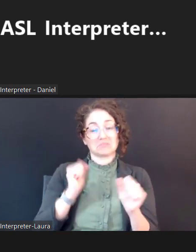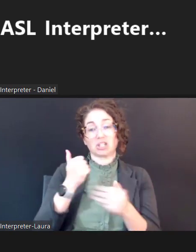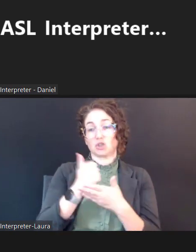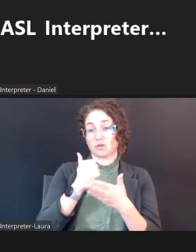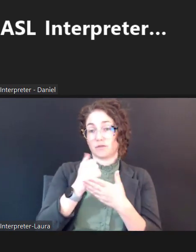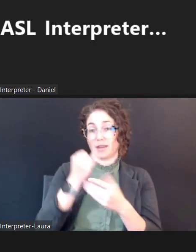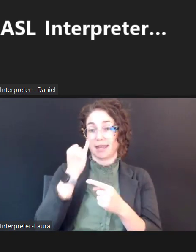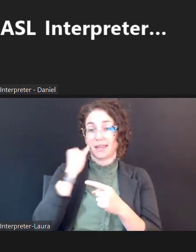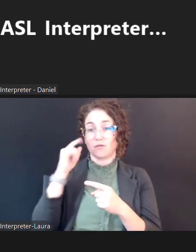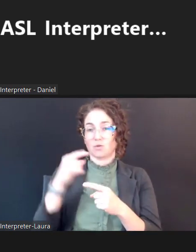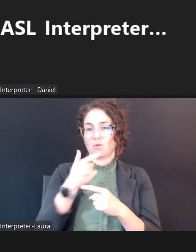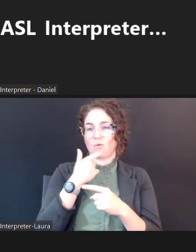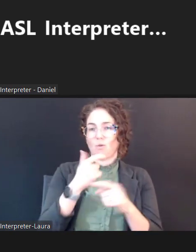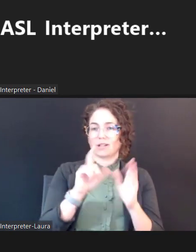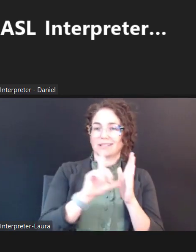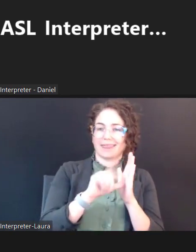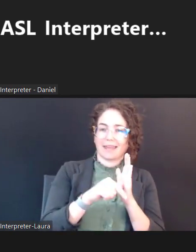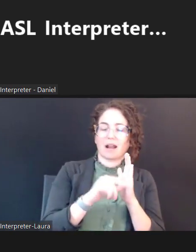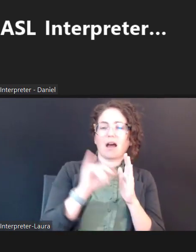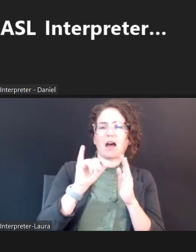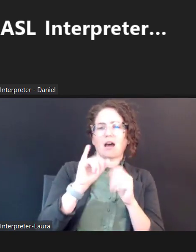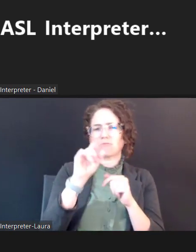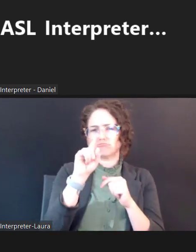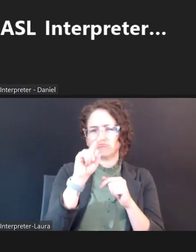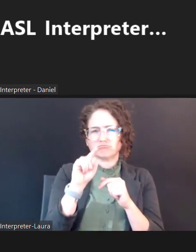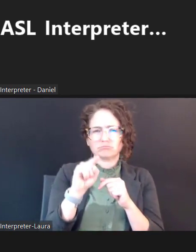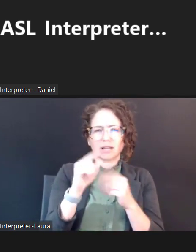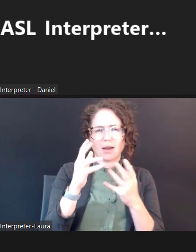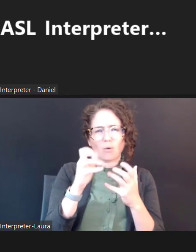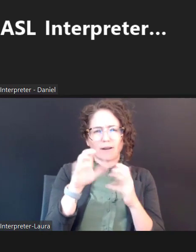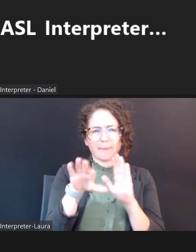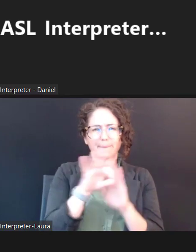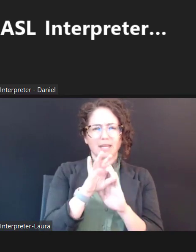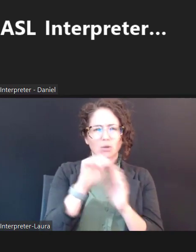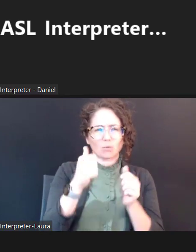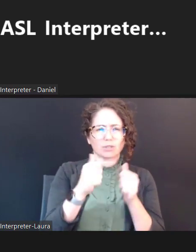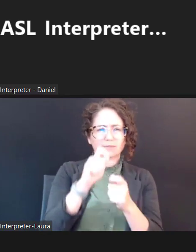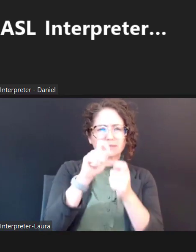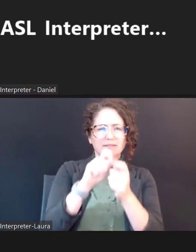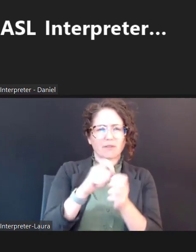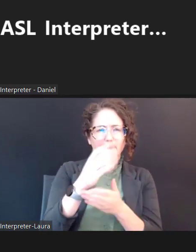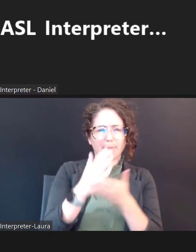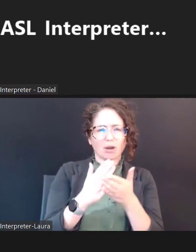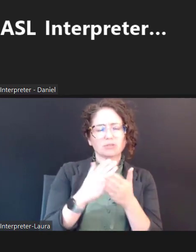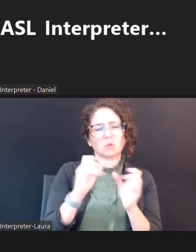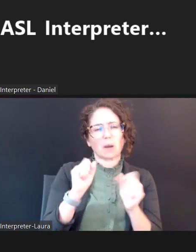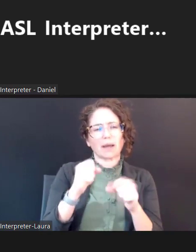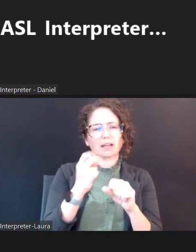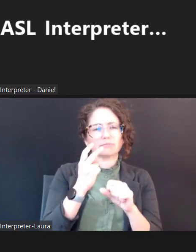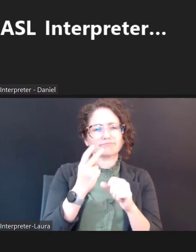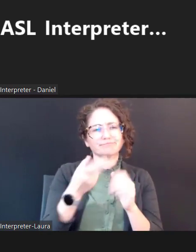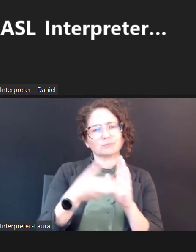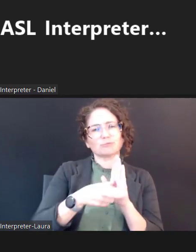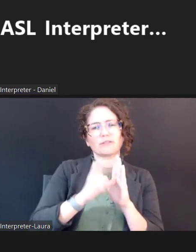navigate to specific portions of our presentation to review it again or to share with others.